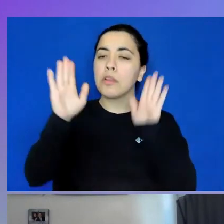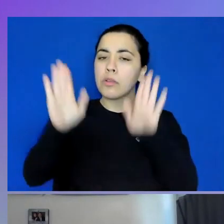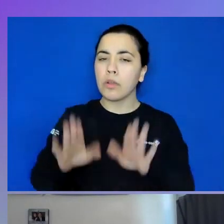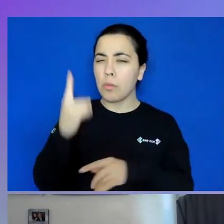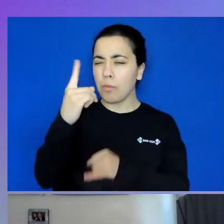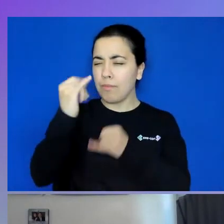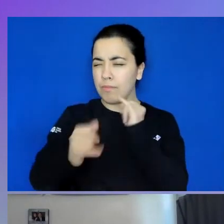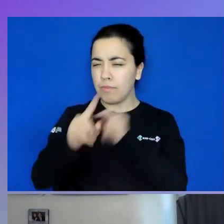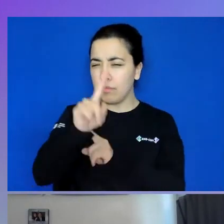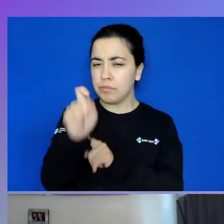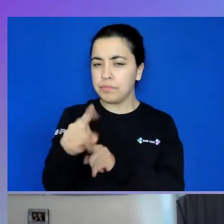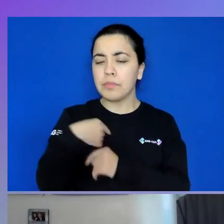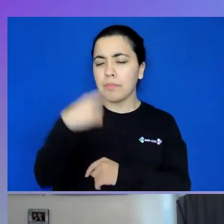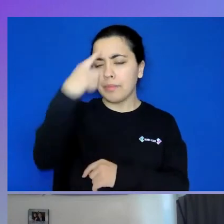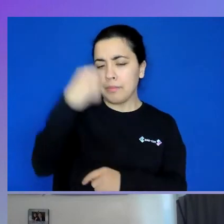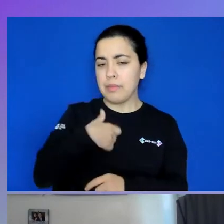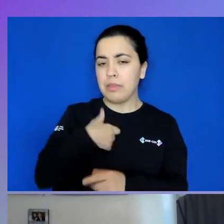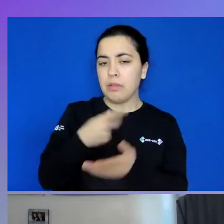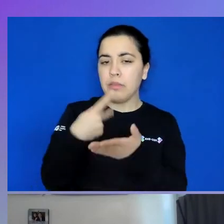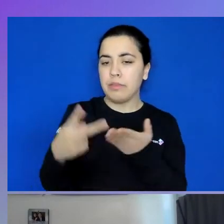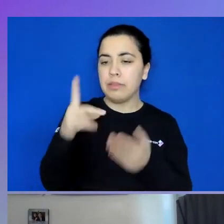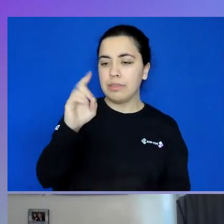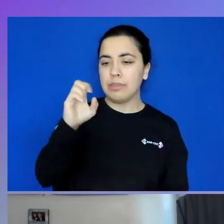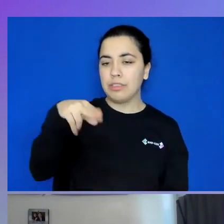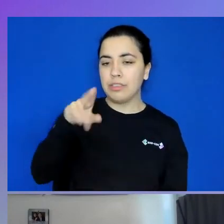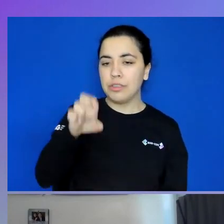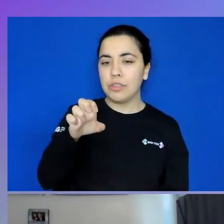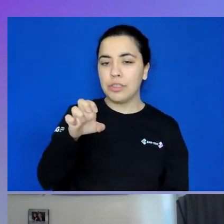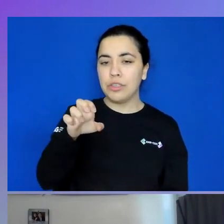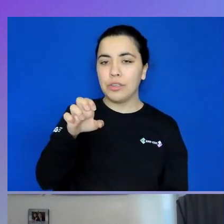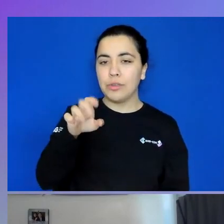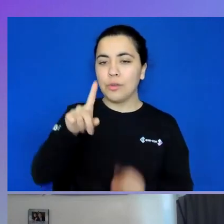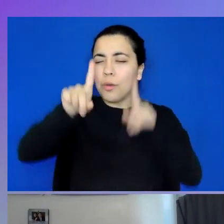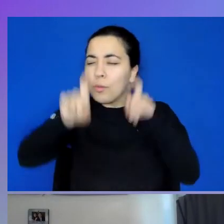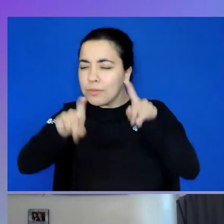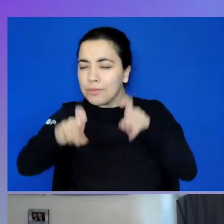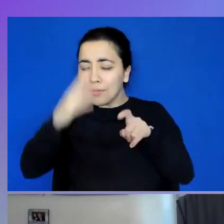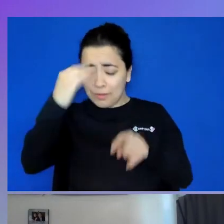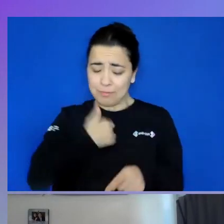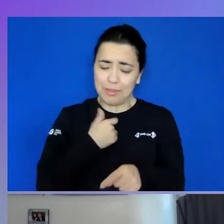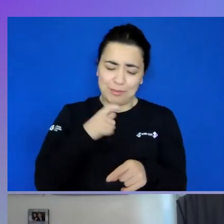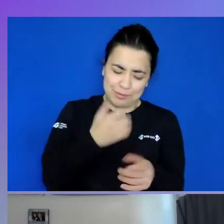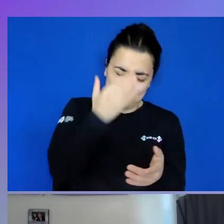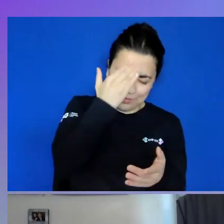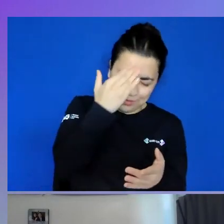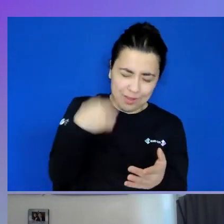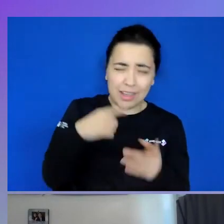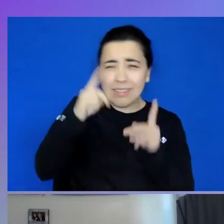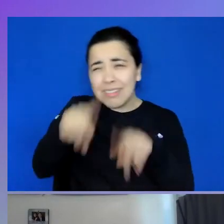question that I think I would fail the DQ pop quiz because I should know this and actually attended a session that covered